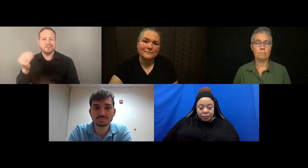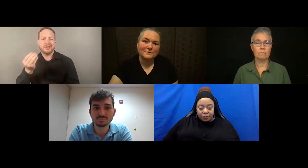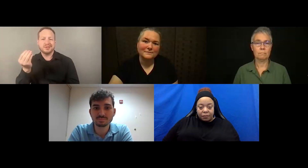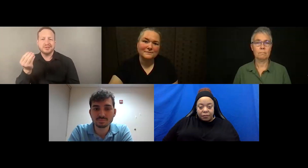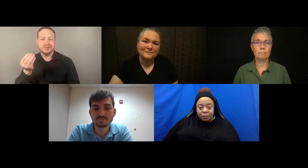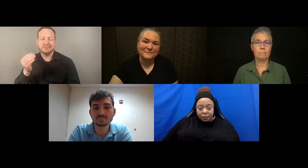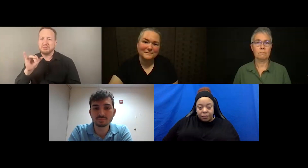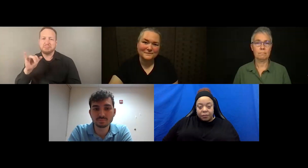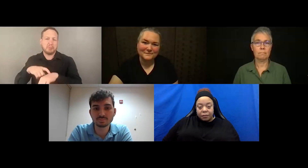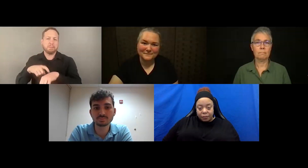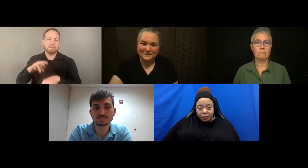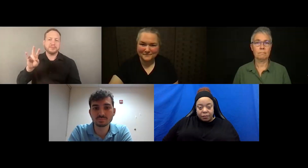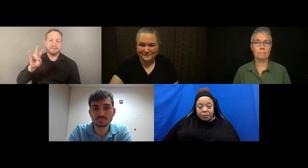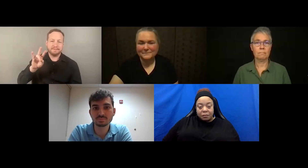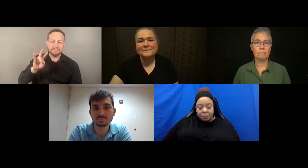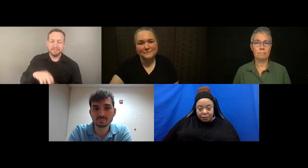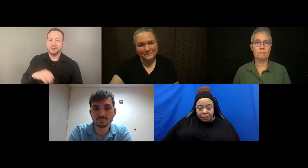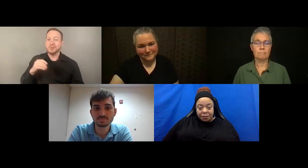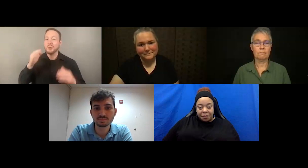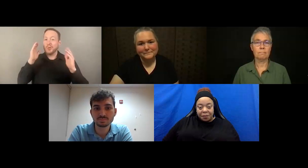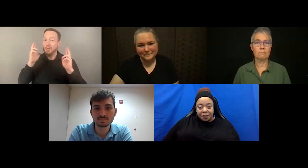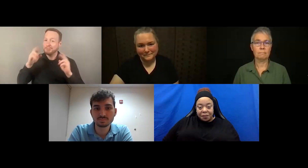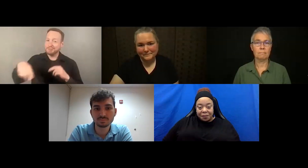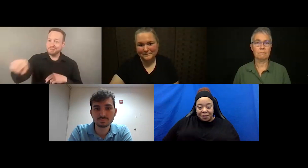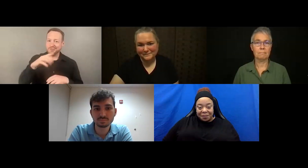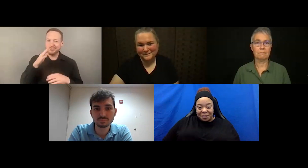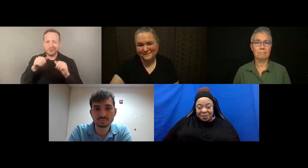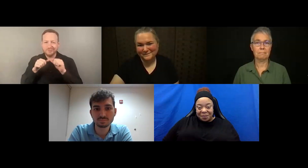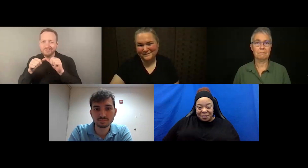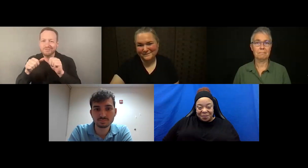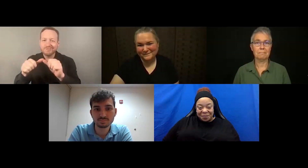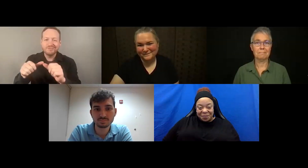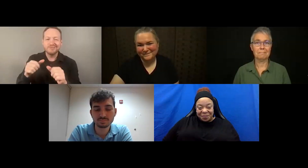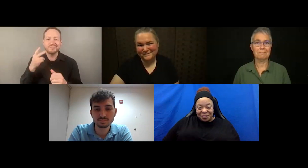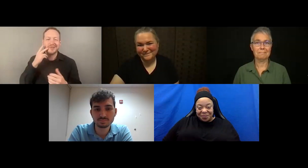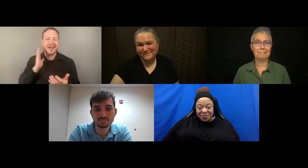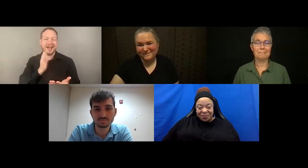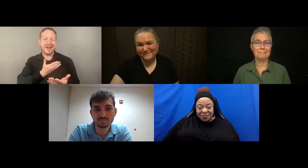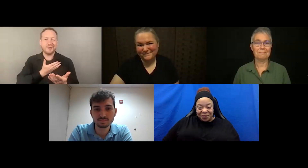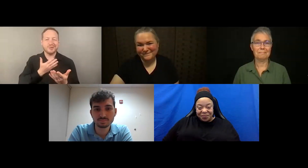November 6th. It's also on a Monday, same time 7 PM Eastern. Hopefully you all continue to follow along